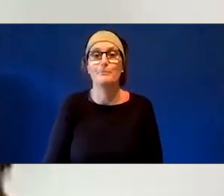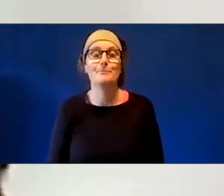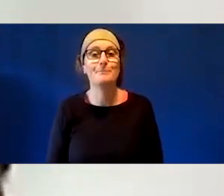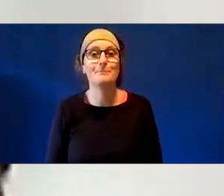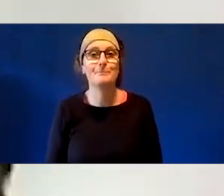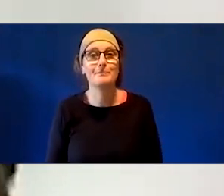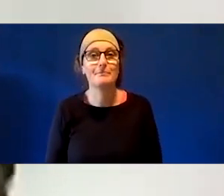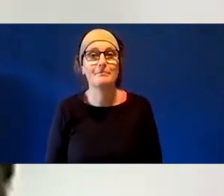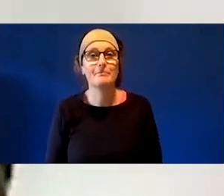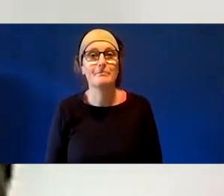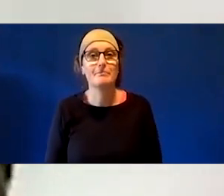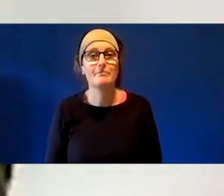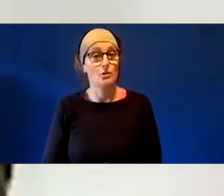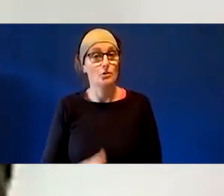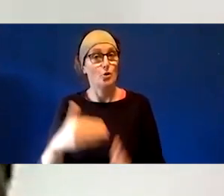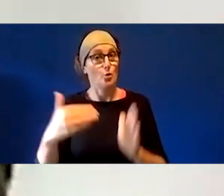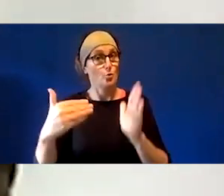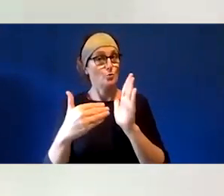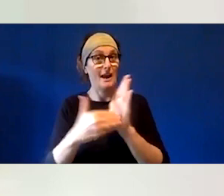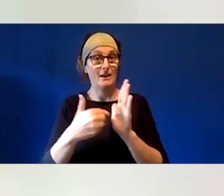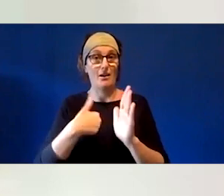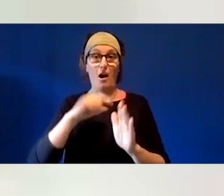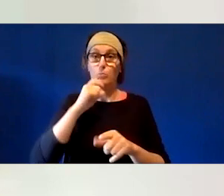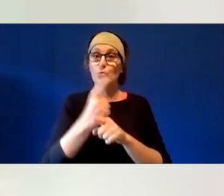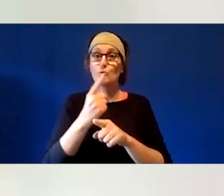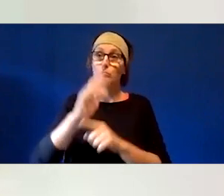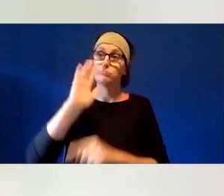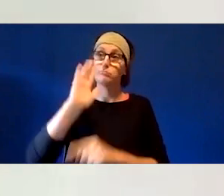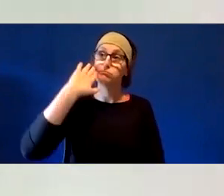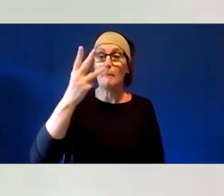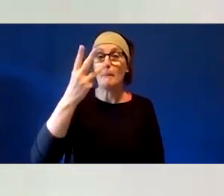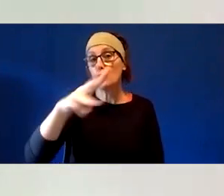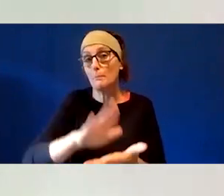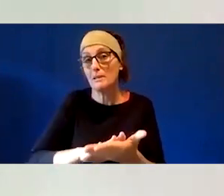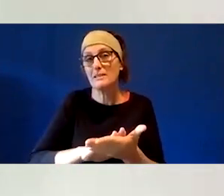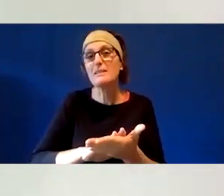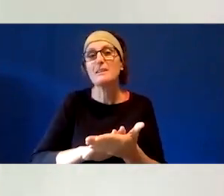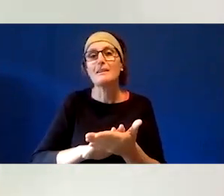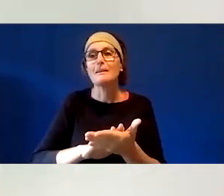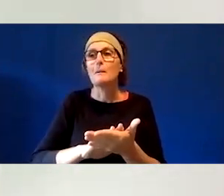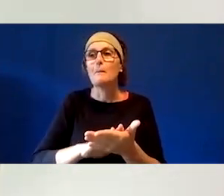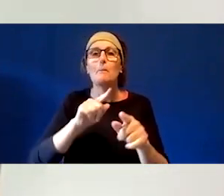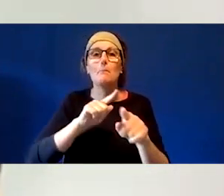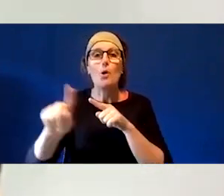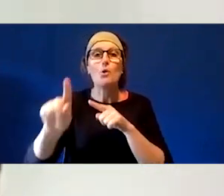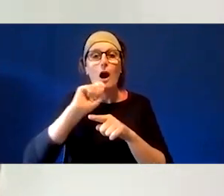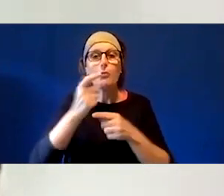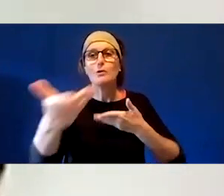I will talk for about 30 minutes. Usually I would do a very interactive Q&A, Azarenka # -- ask as you go if we were live, together.